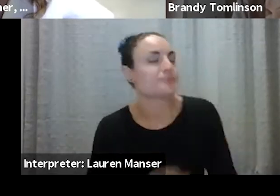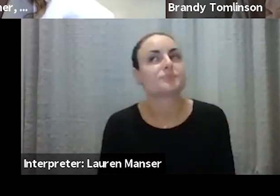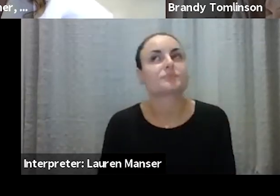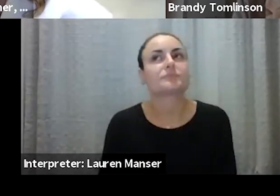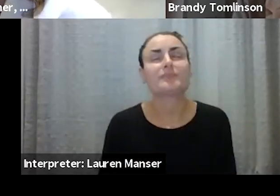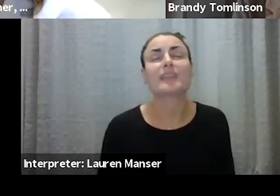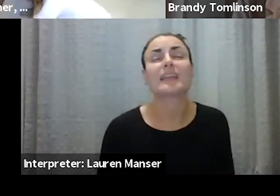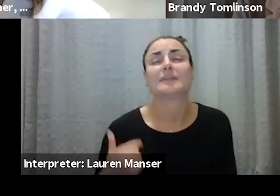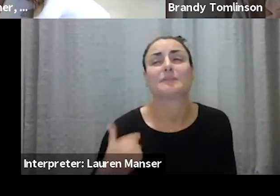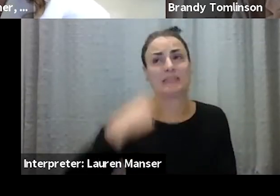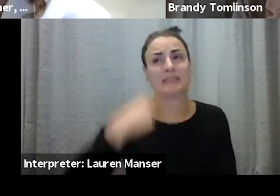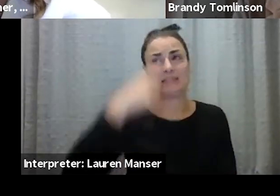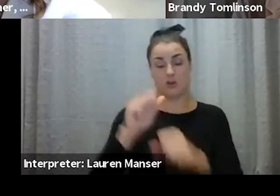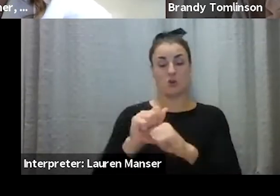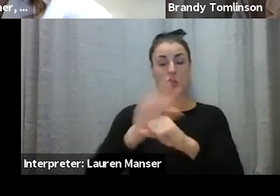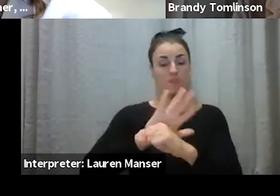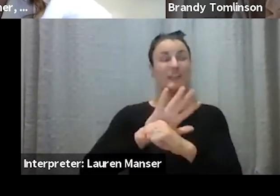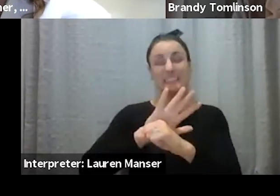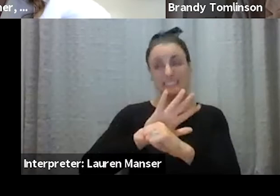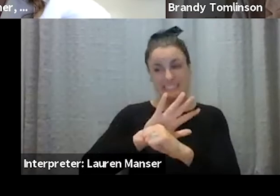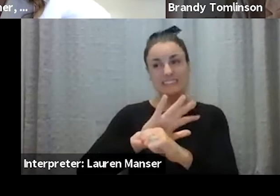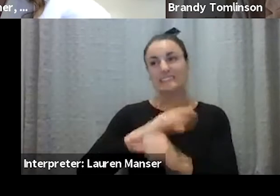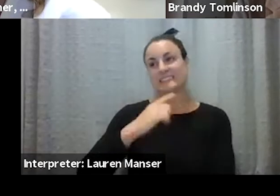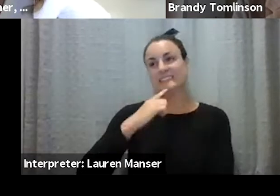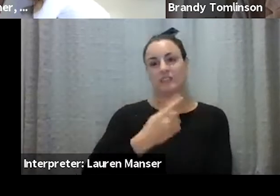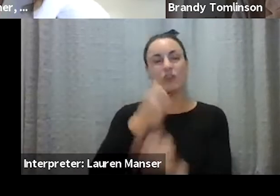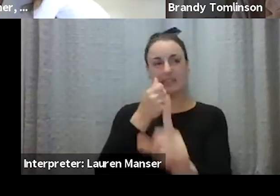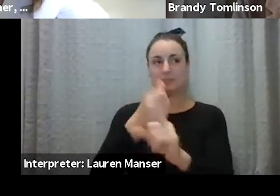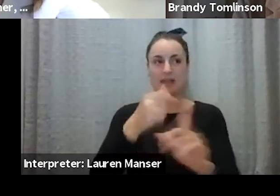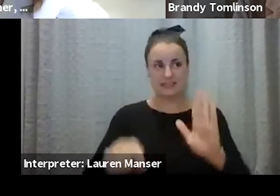and they were on campus for the first time and maybe couldn't even leave their dorm.